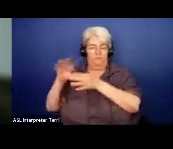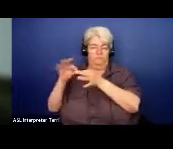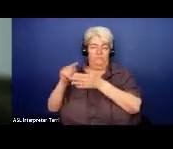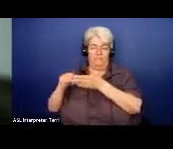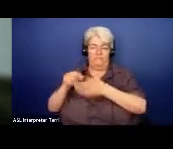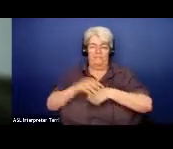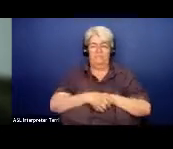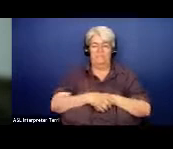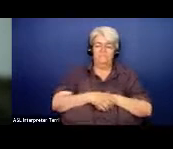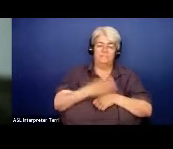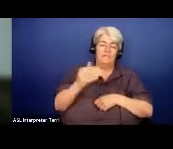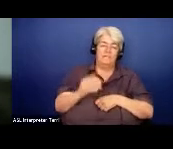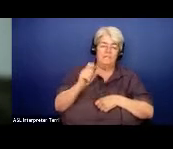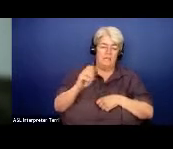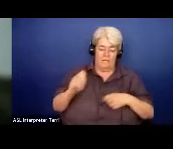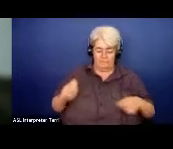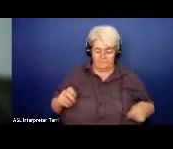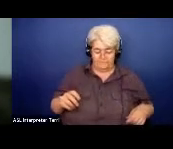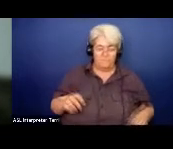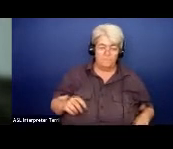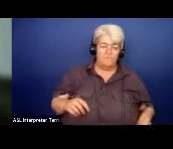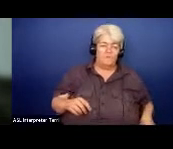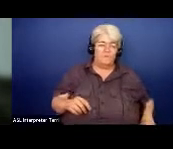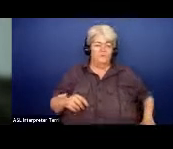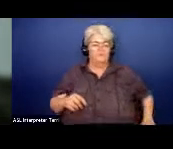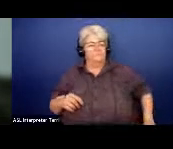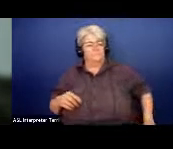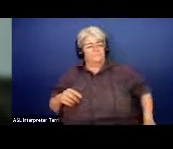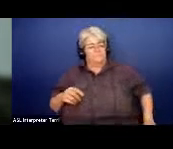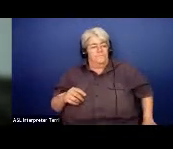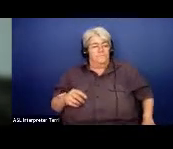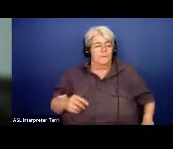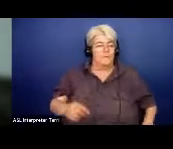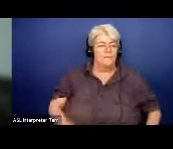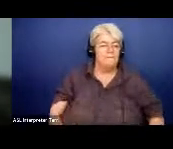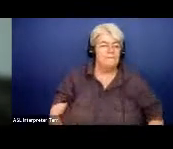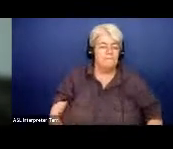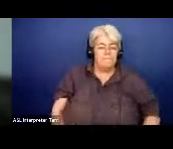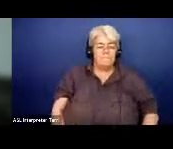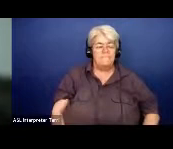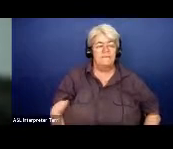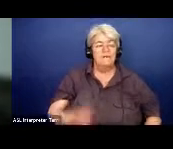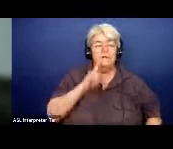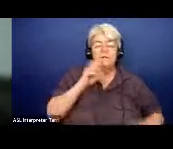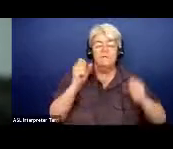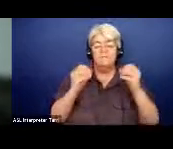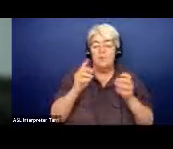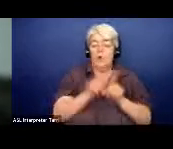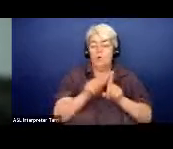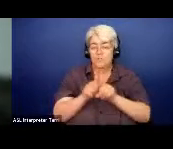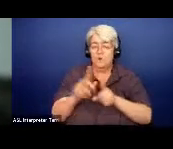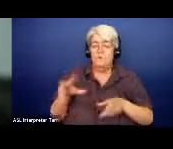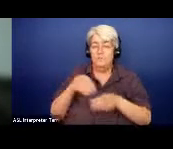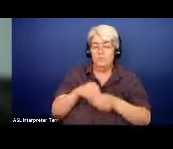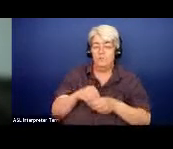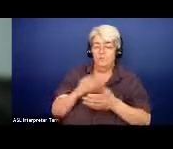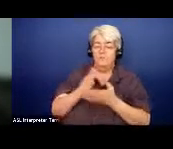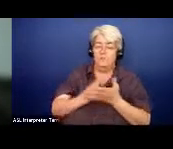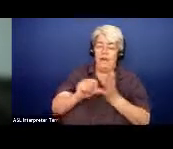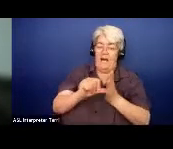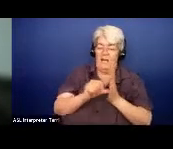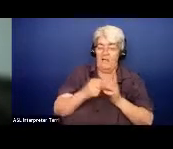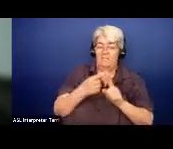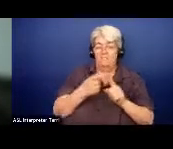here. Next slide. We've also included some highlights from some of the states involved